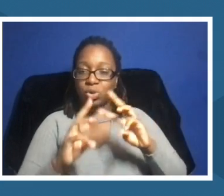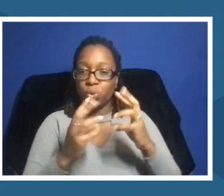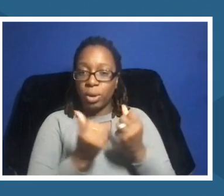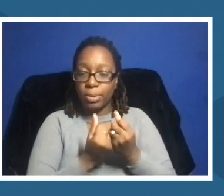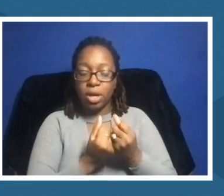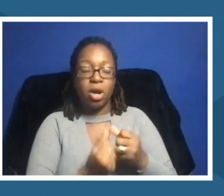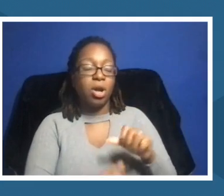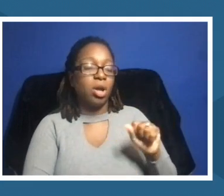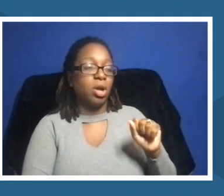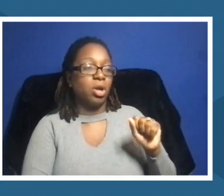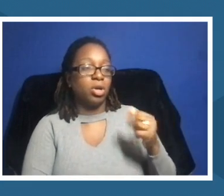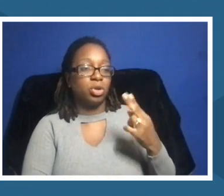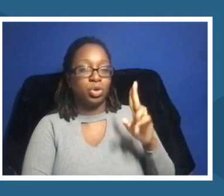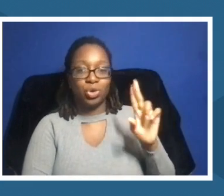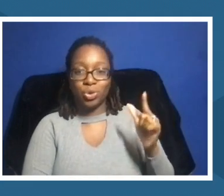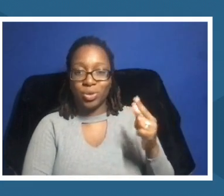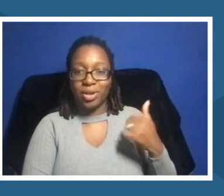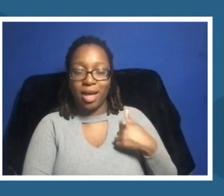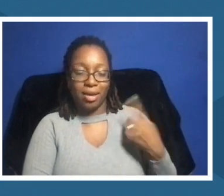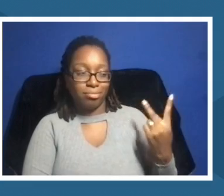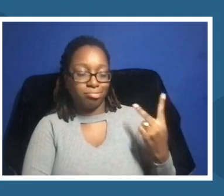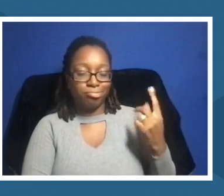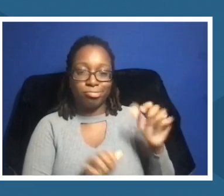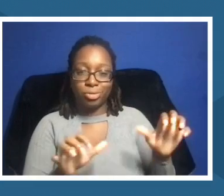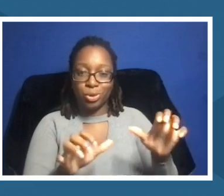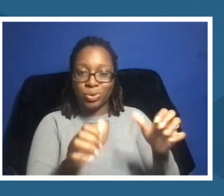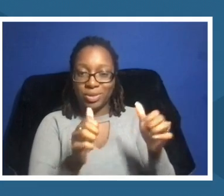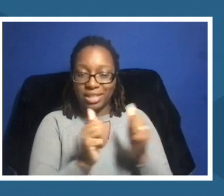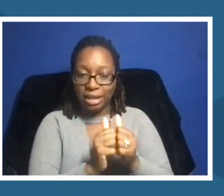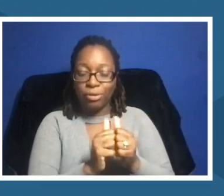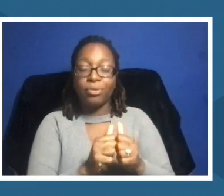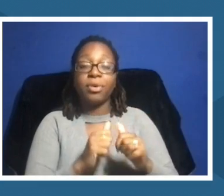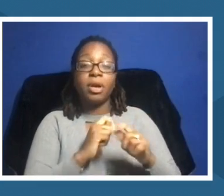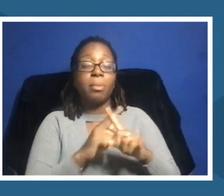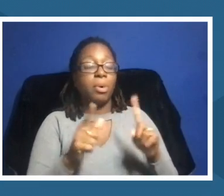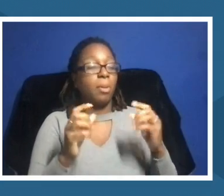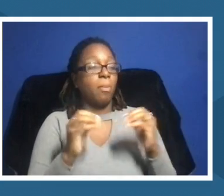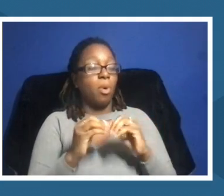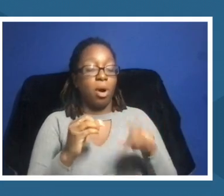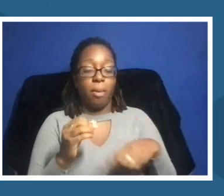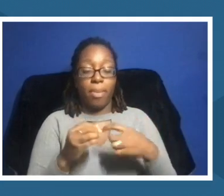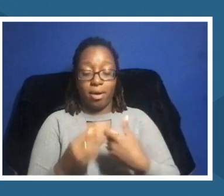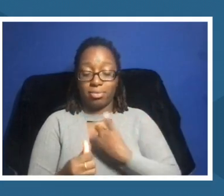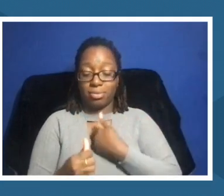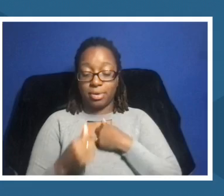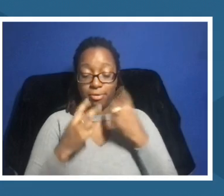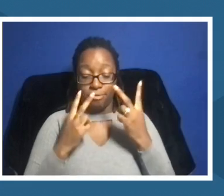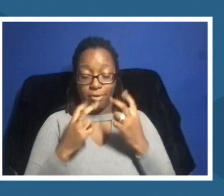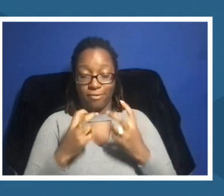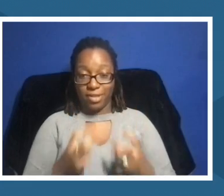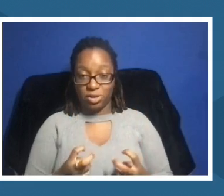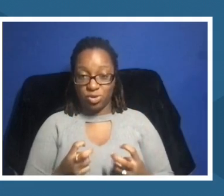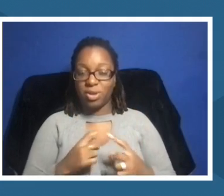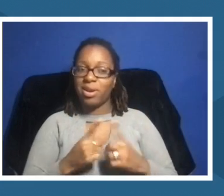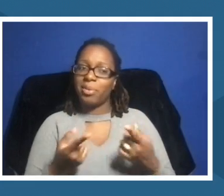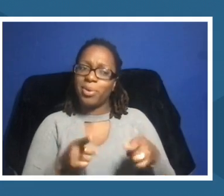of the importance of kind of self reflection um and and also being in community right